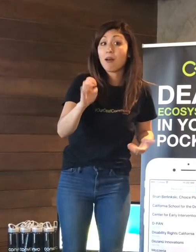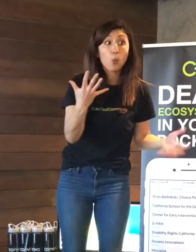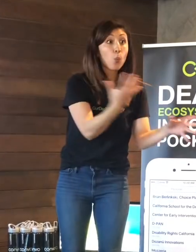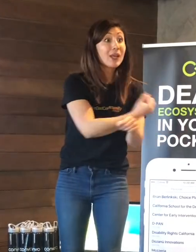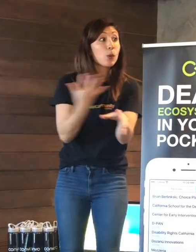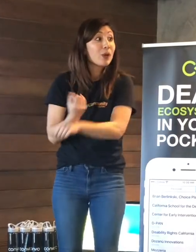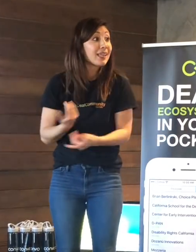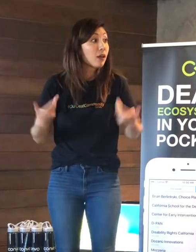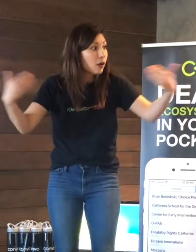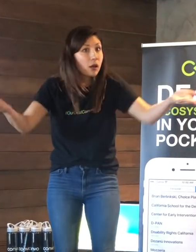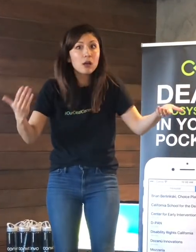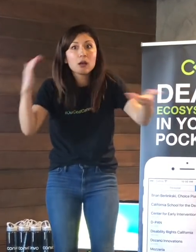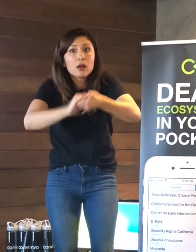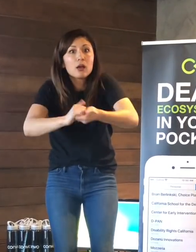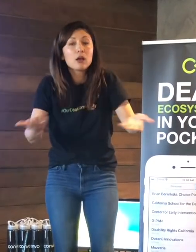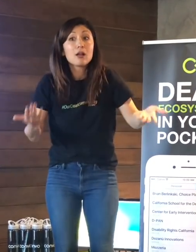Then it became a win-win situation, so they collaborated.